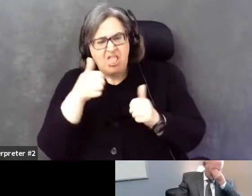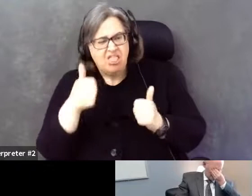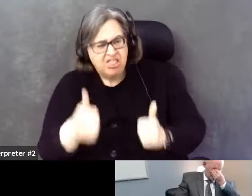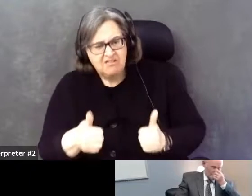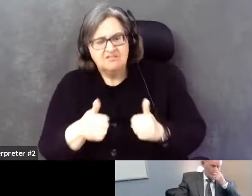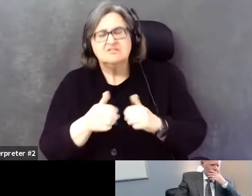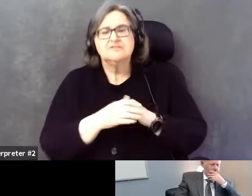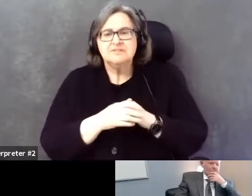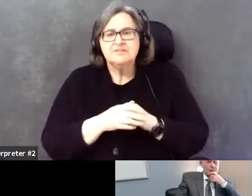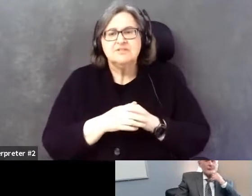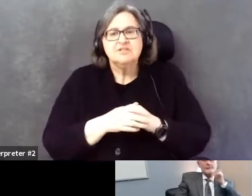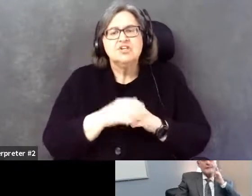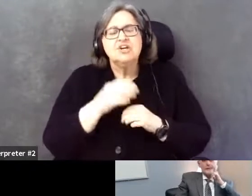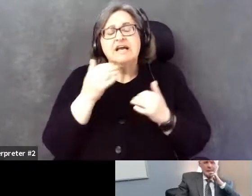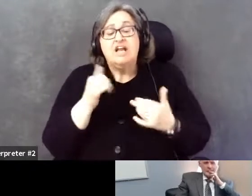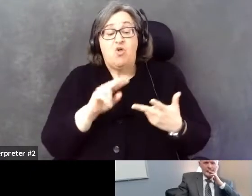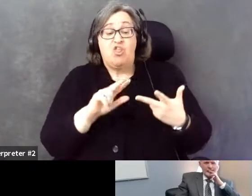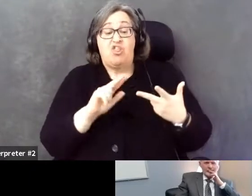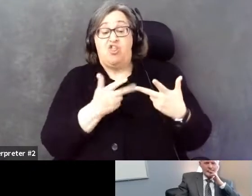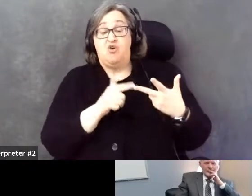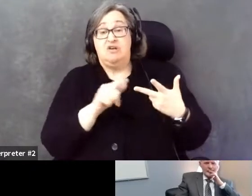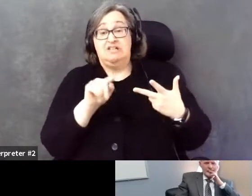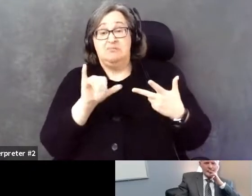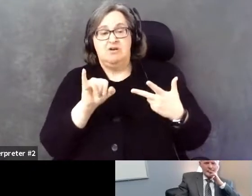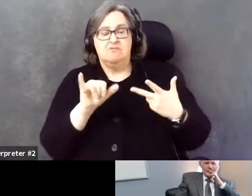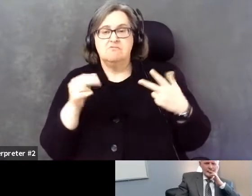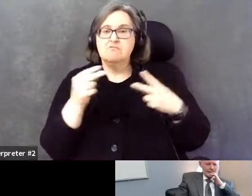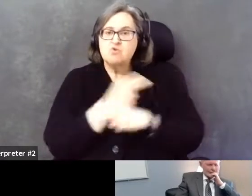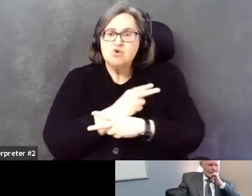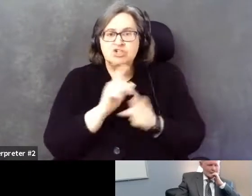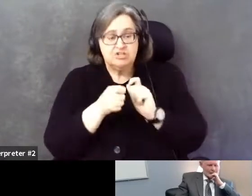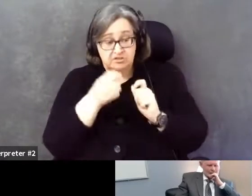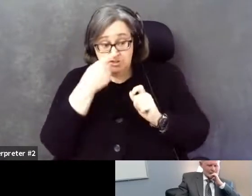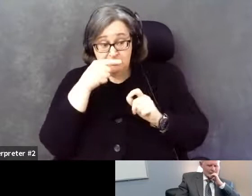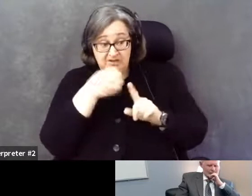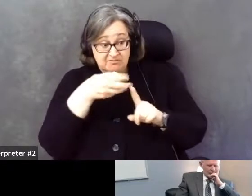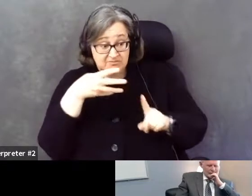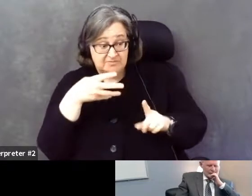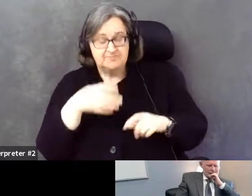about some more significant changes in you. Can you speak to that a little bit?